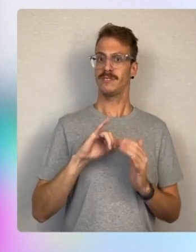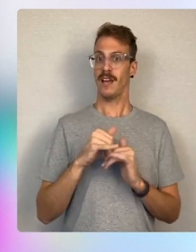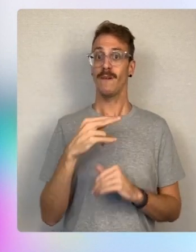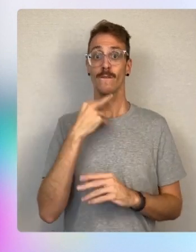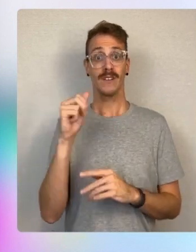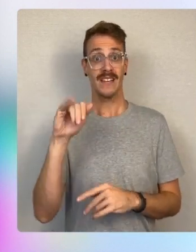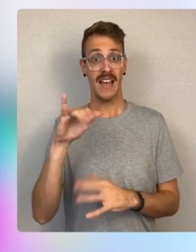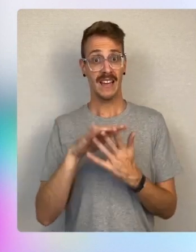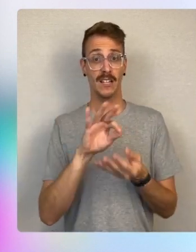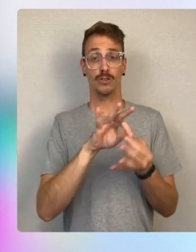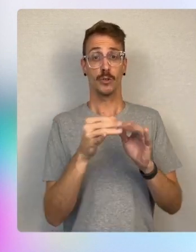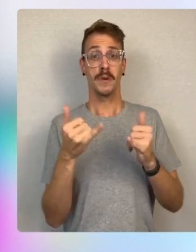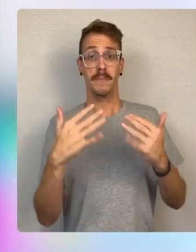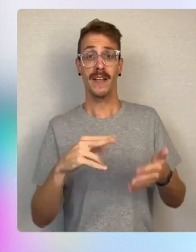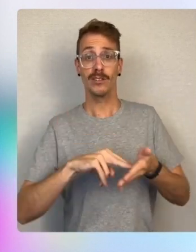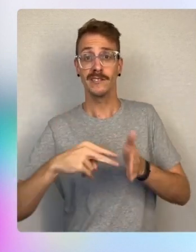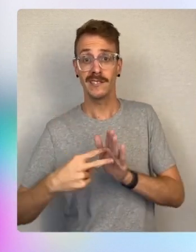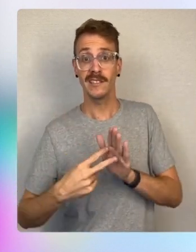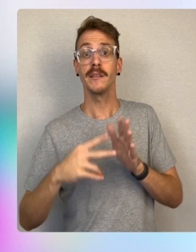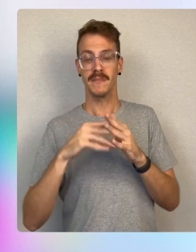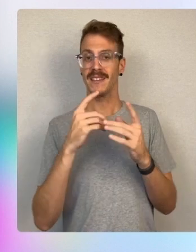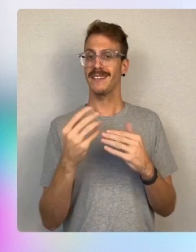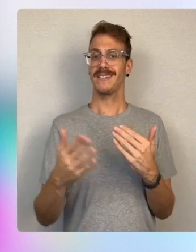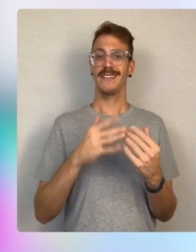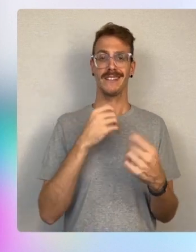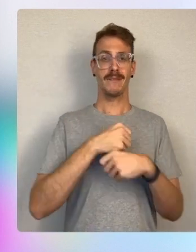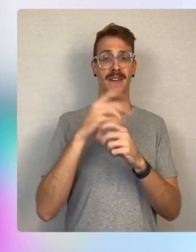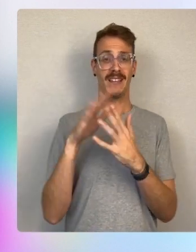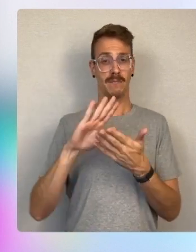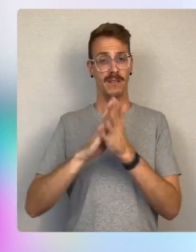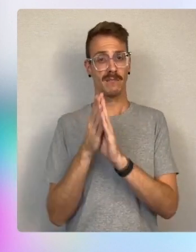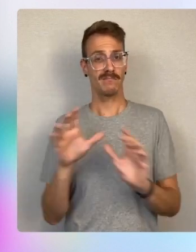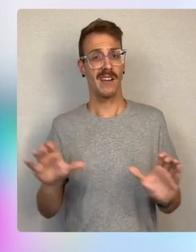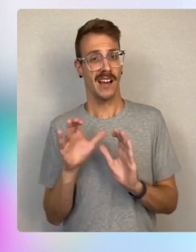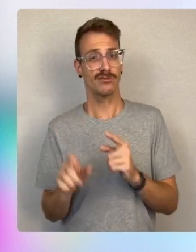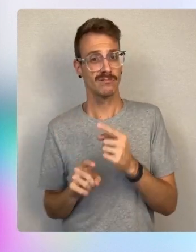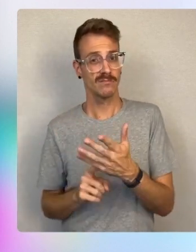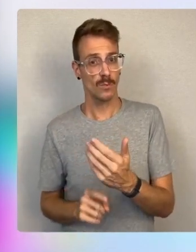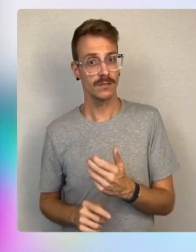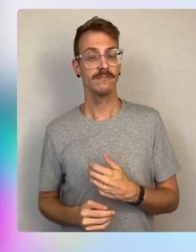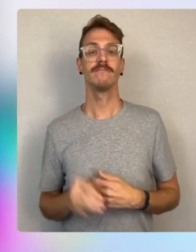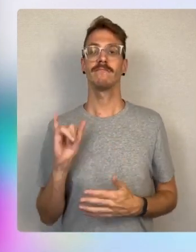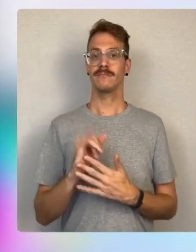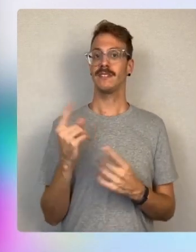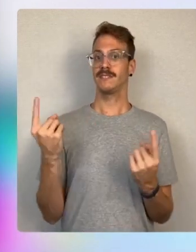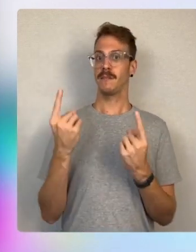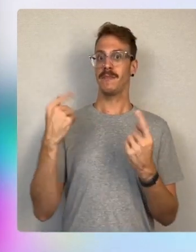how the voice AI was able to interpret the player's intent, and so we could easily turn that into the action they want.